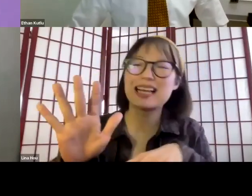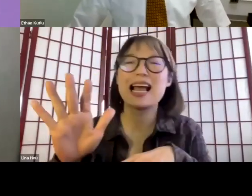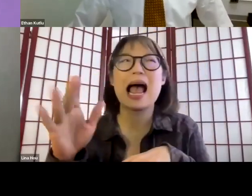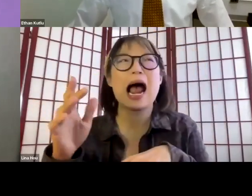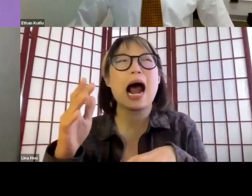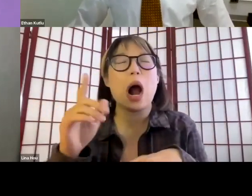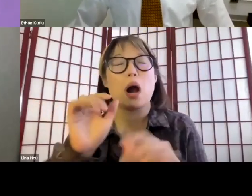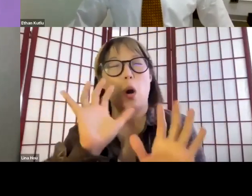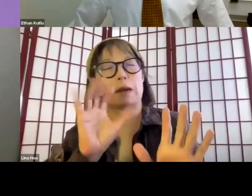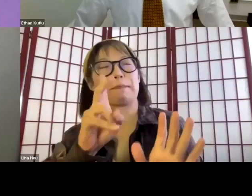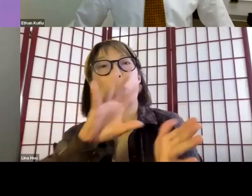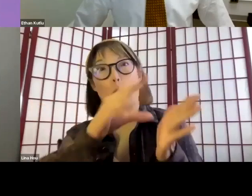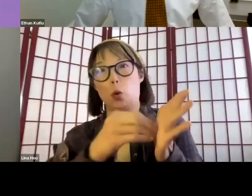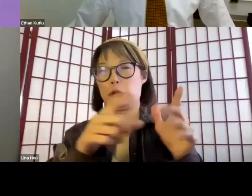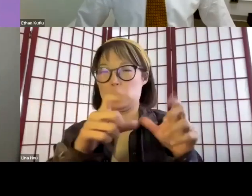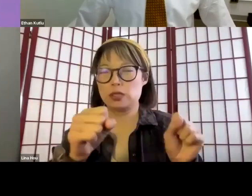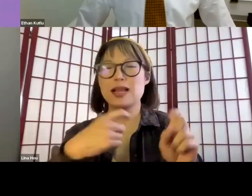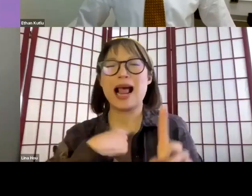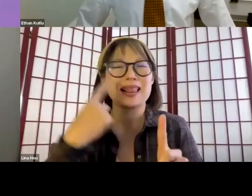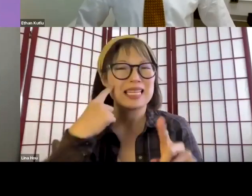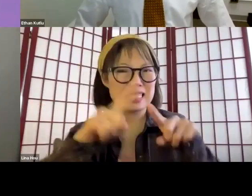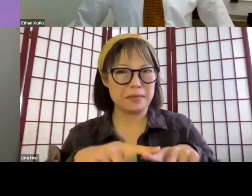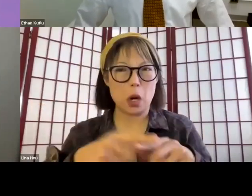Okay. Corpus linguistics,